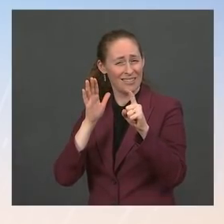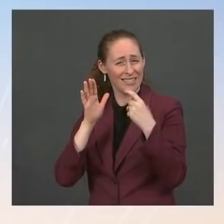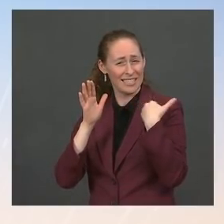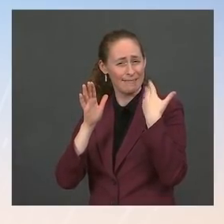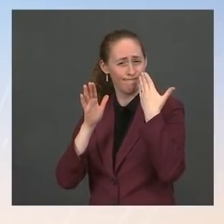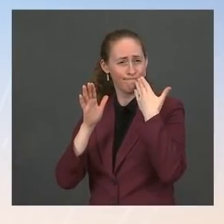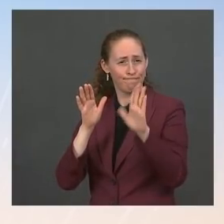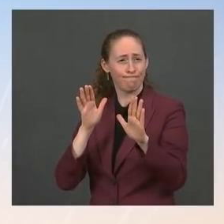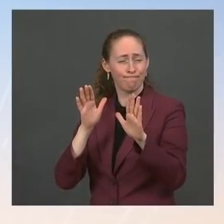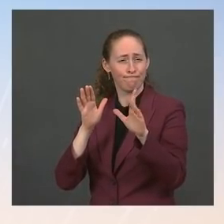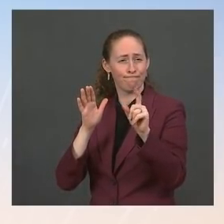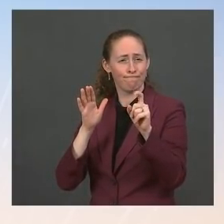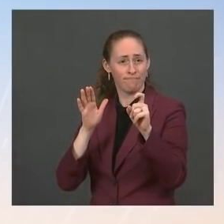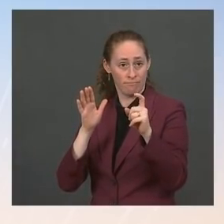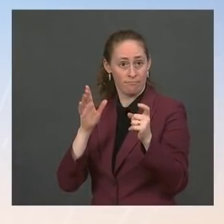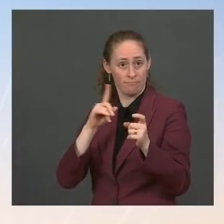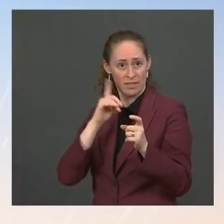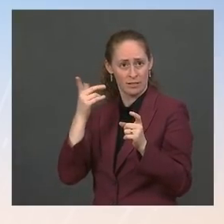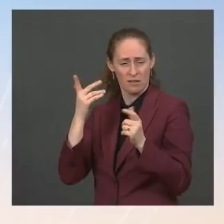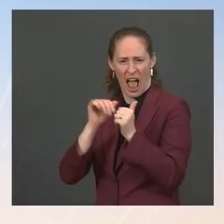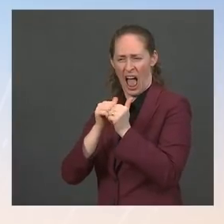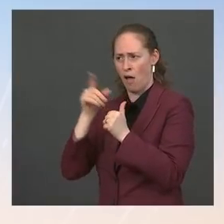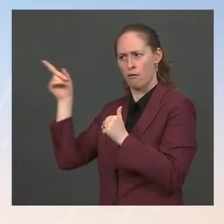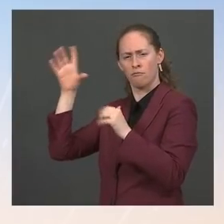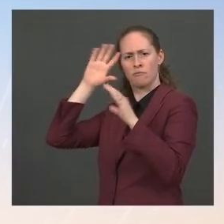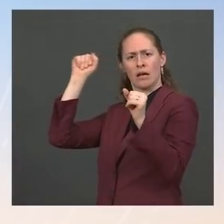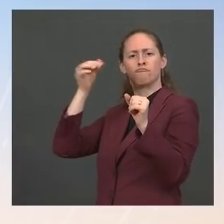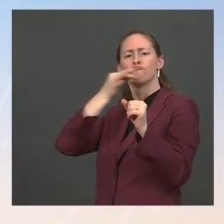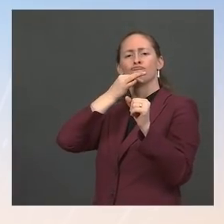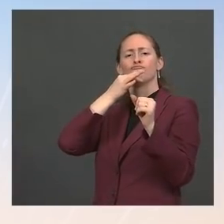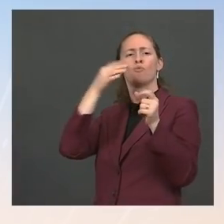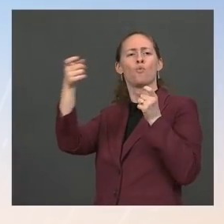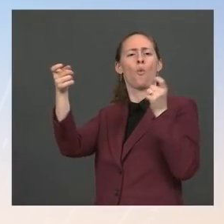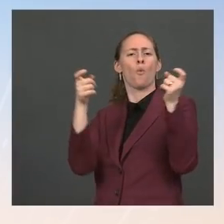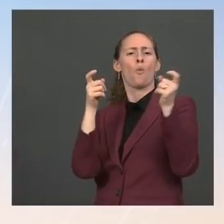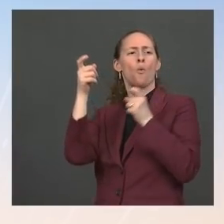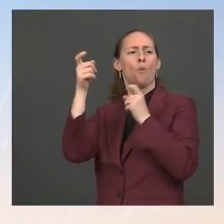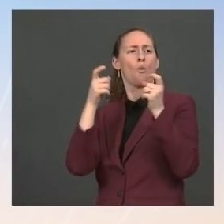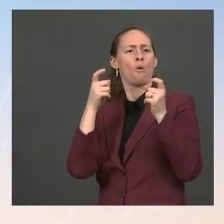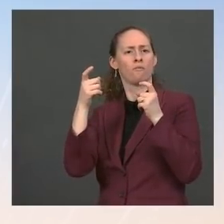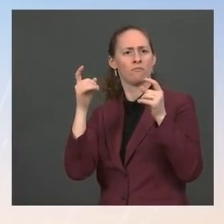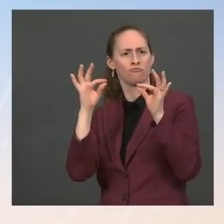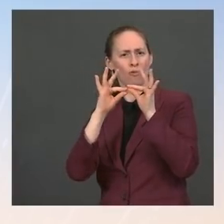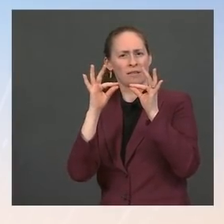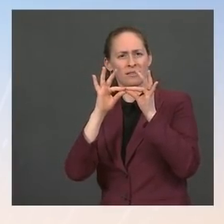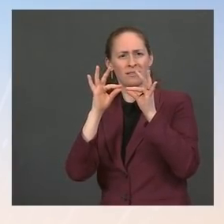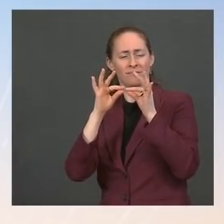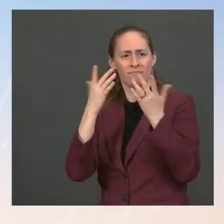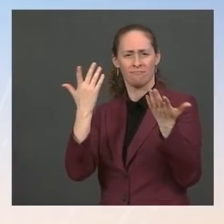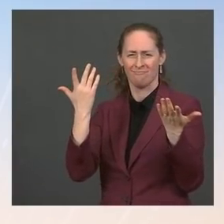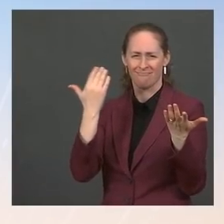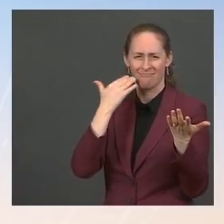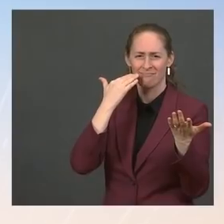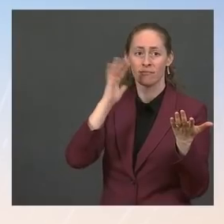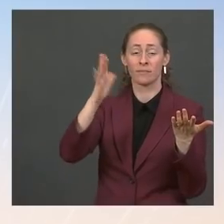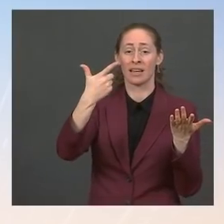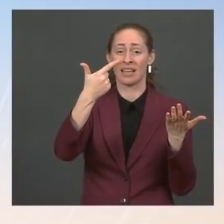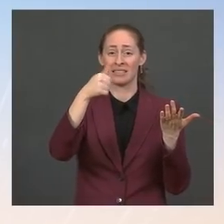And even when you talk about energy prices, in particular, like gasoline -- you're talking about the FTC doing investigations -- that's a common tactic.